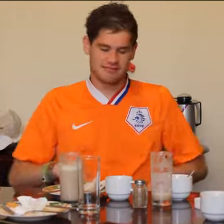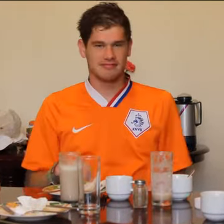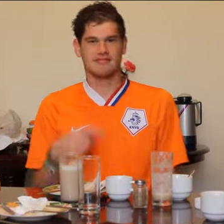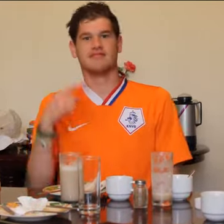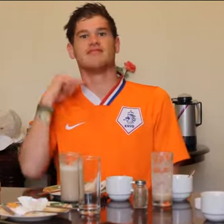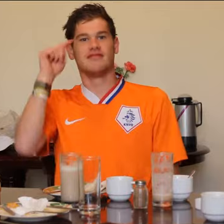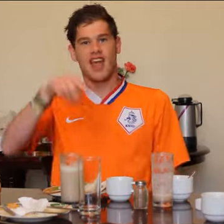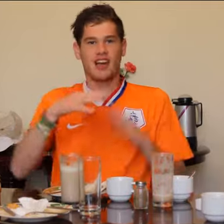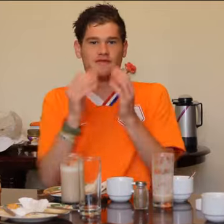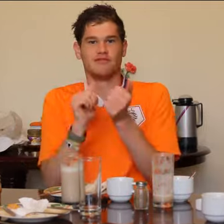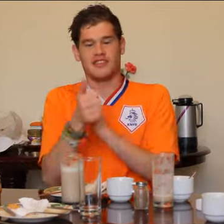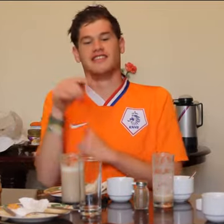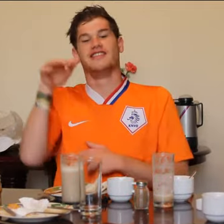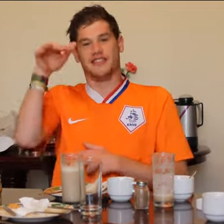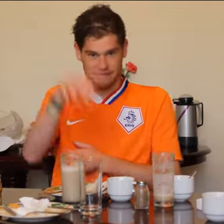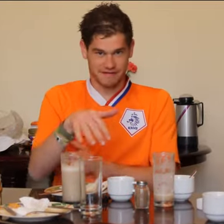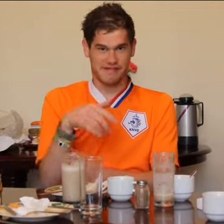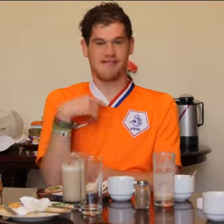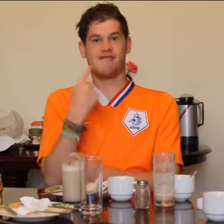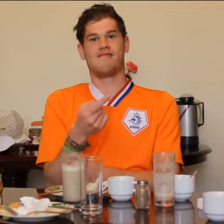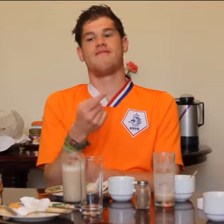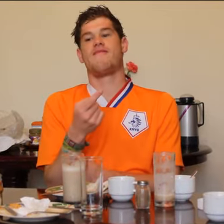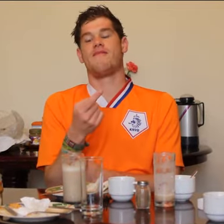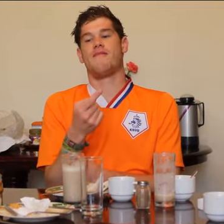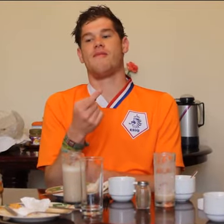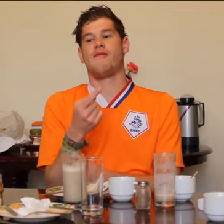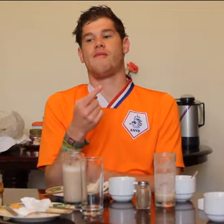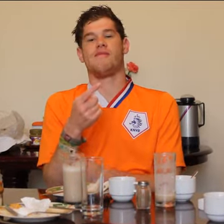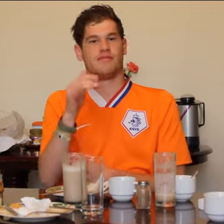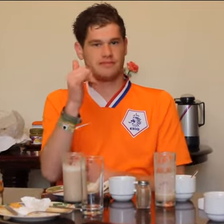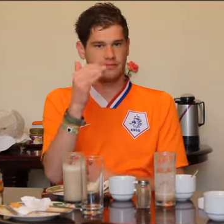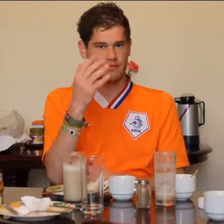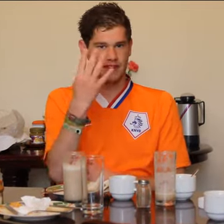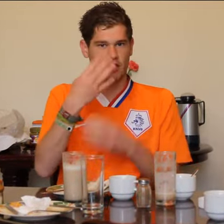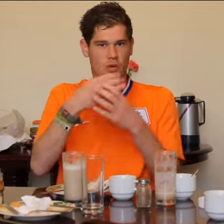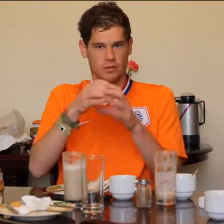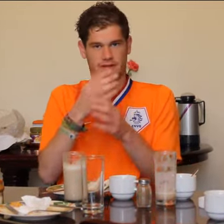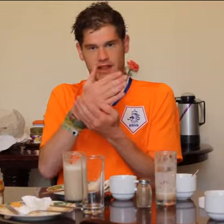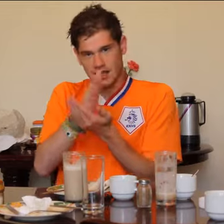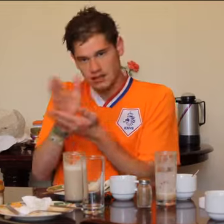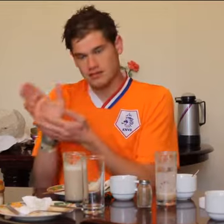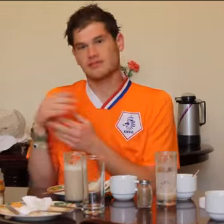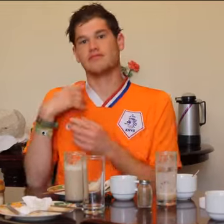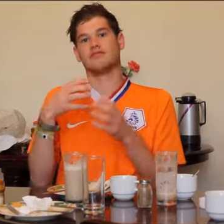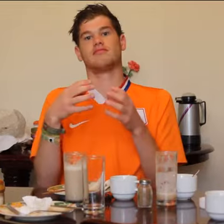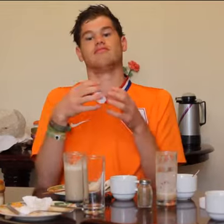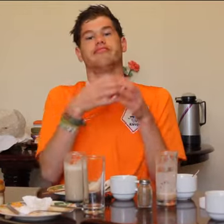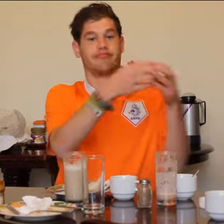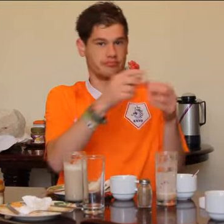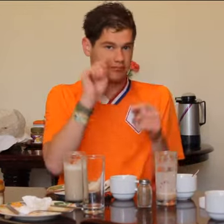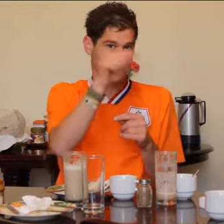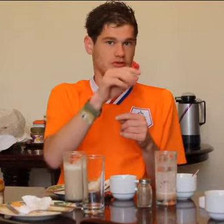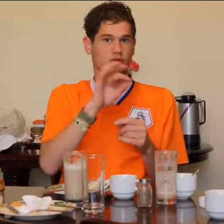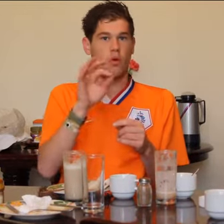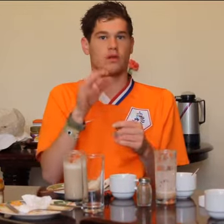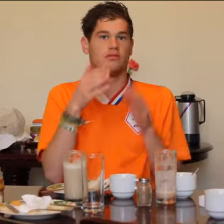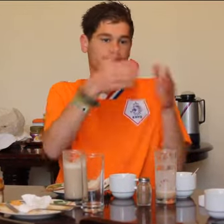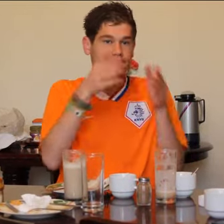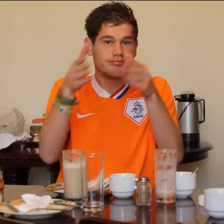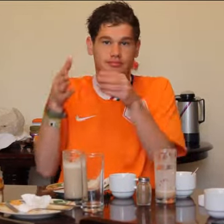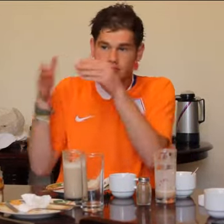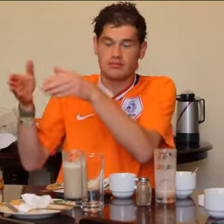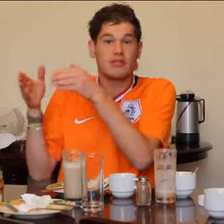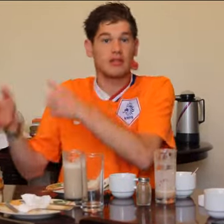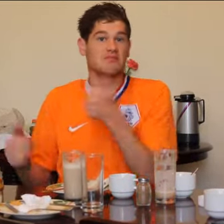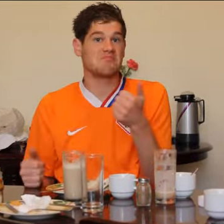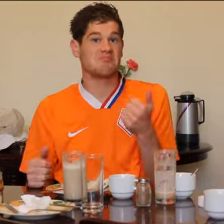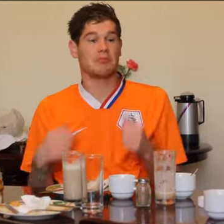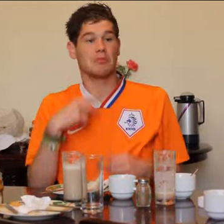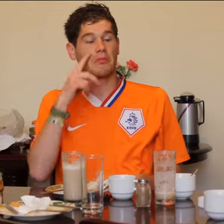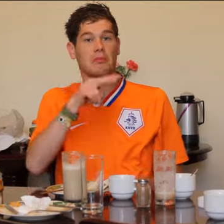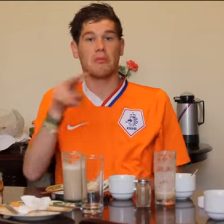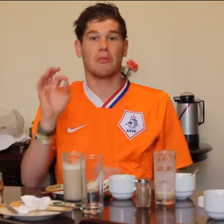At the house of sports we were divided in three different groups and we visited several deaf schools